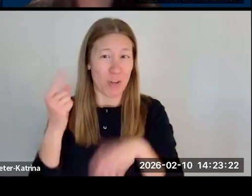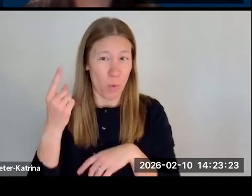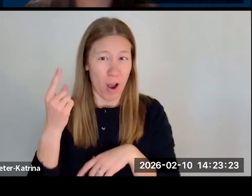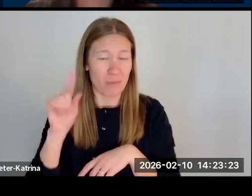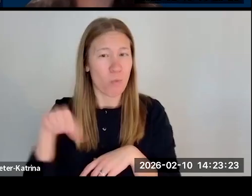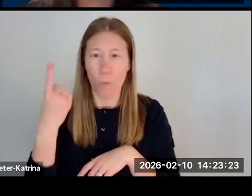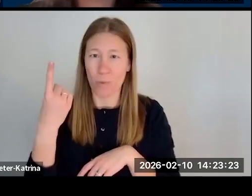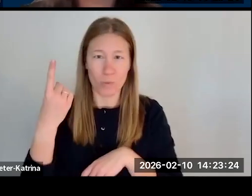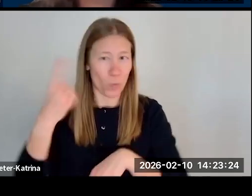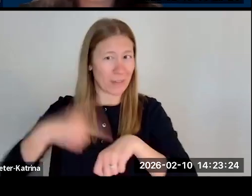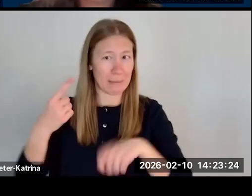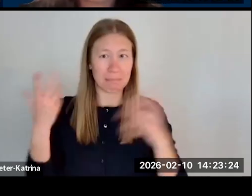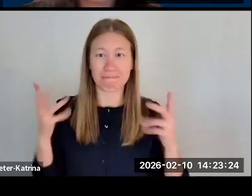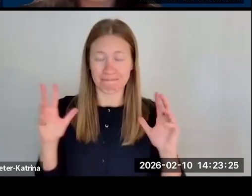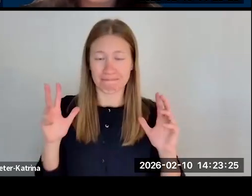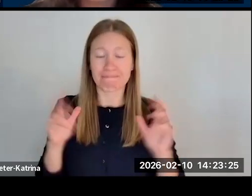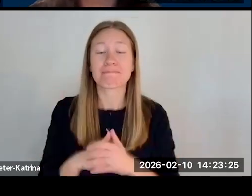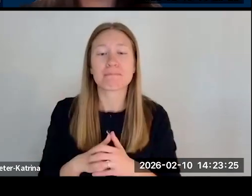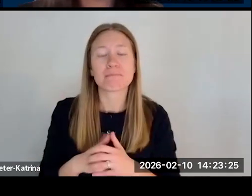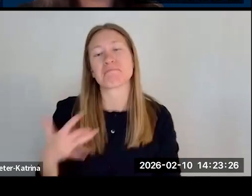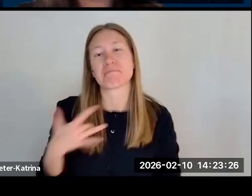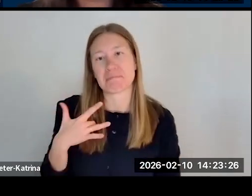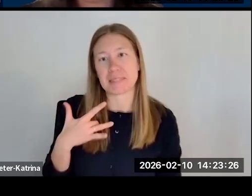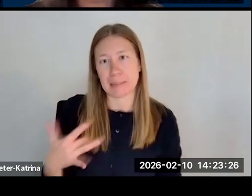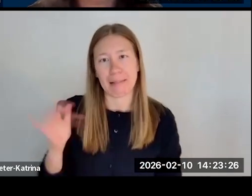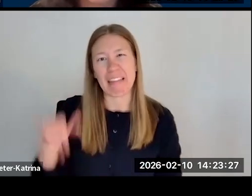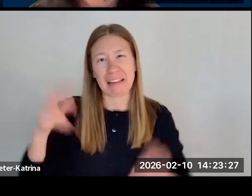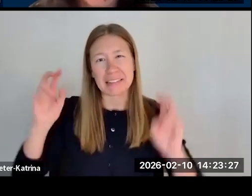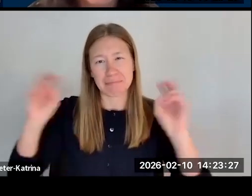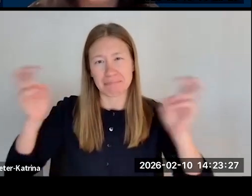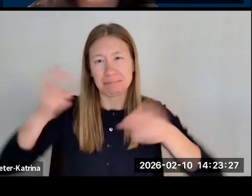you can usually consider the heading one the name of the document.